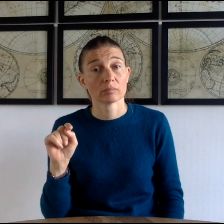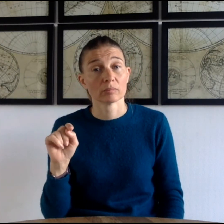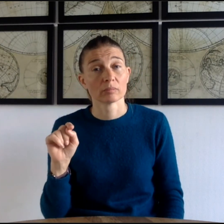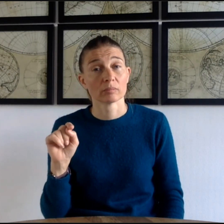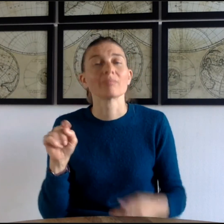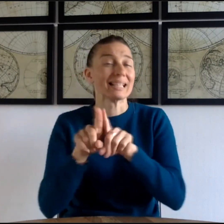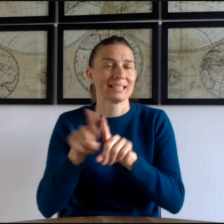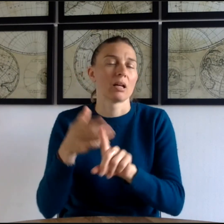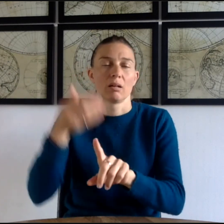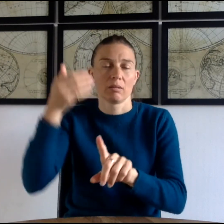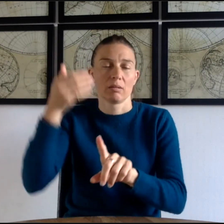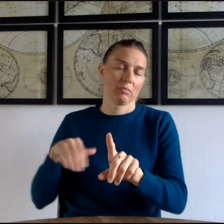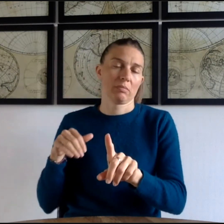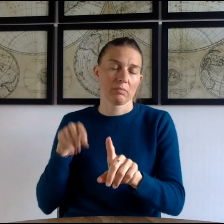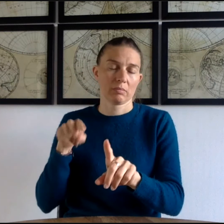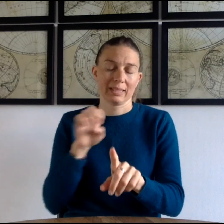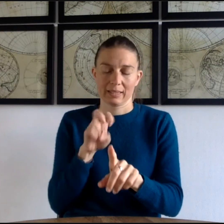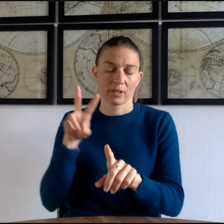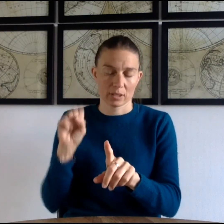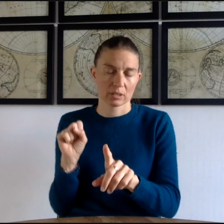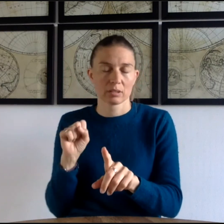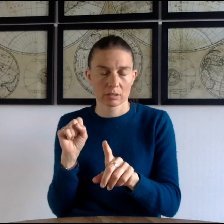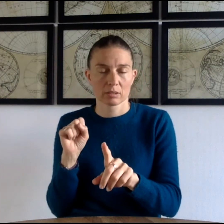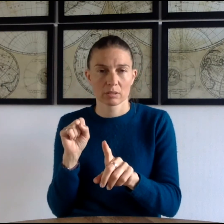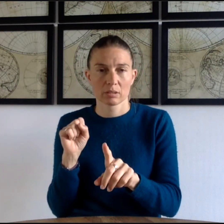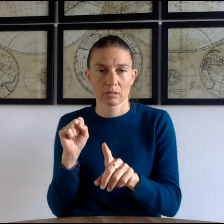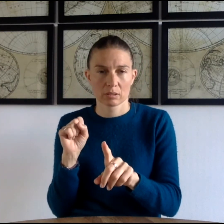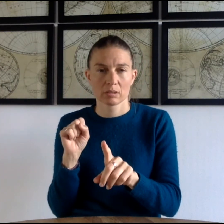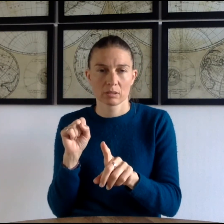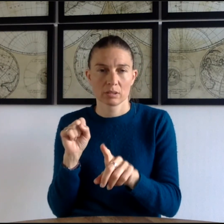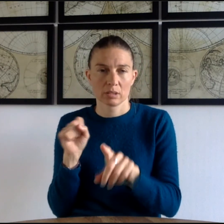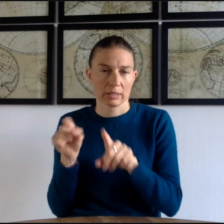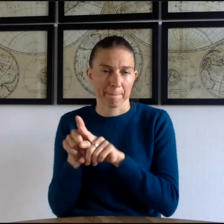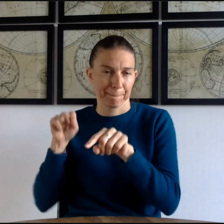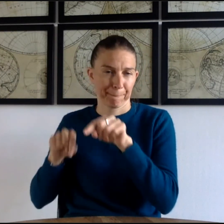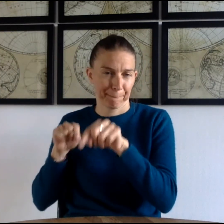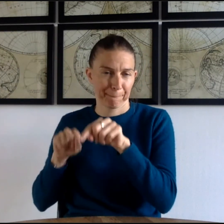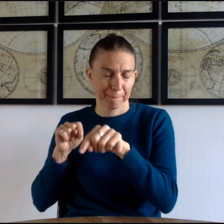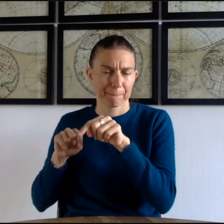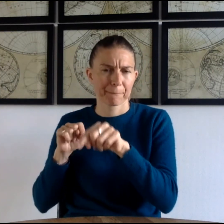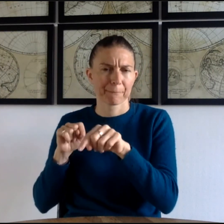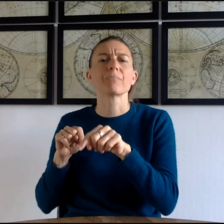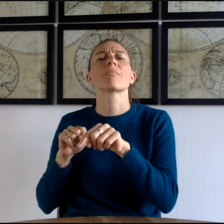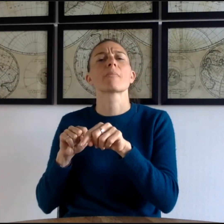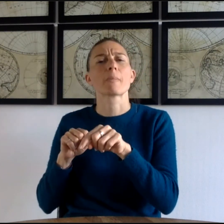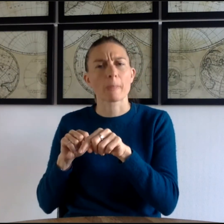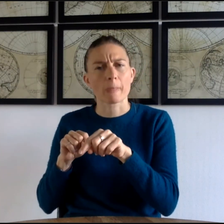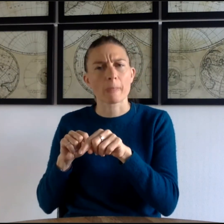the European Volunteering Service has some measures to support